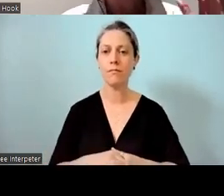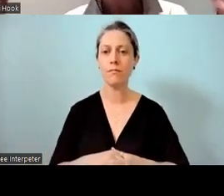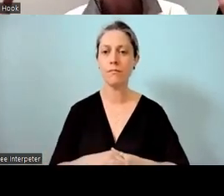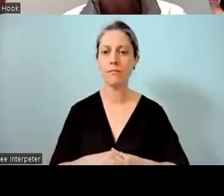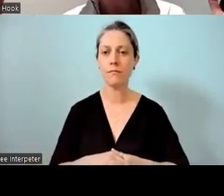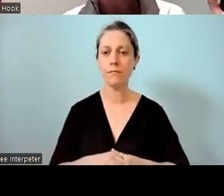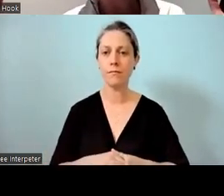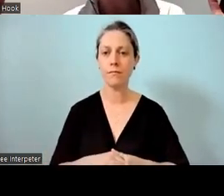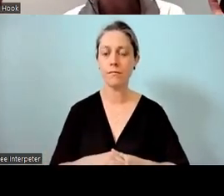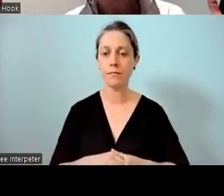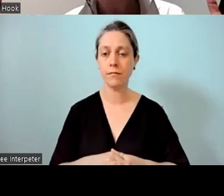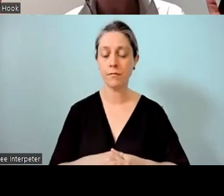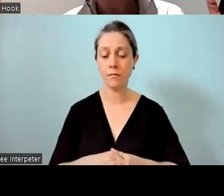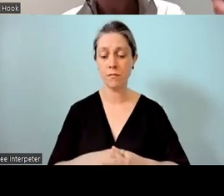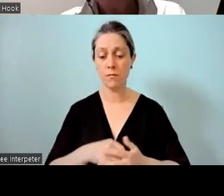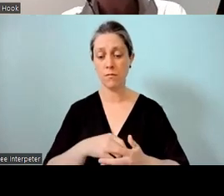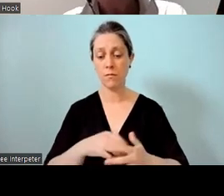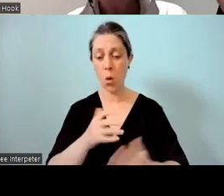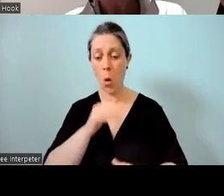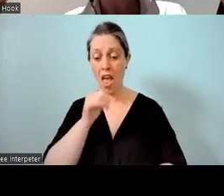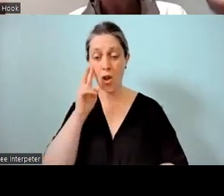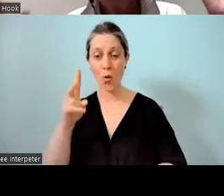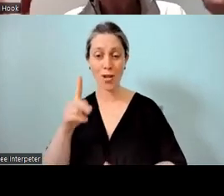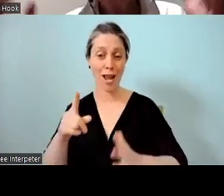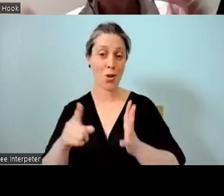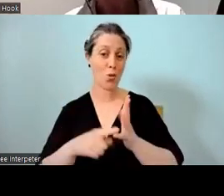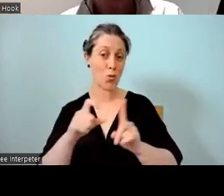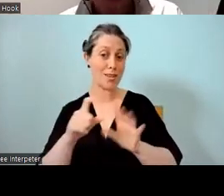within the UDL principles and frameworks.